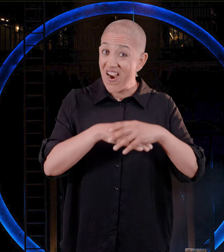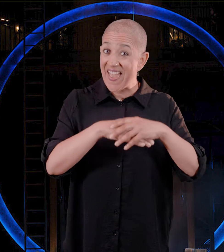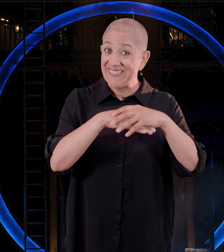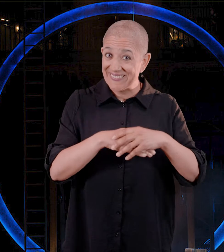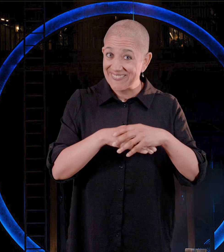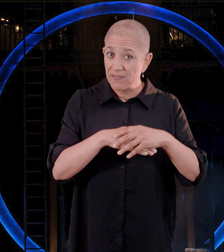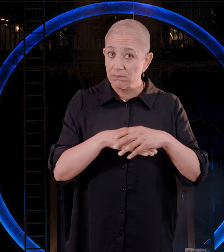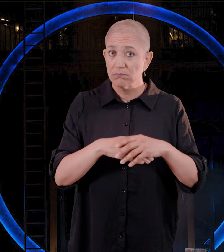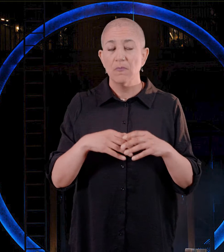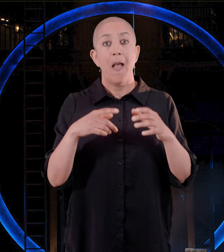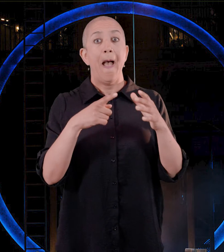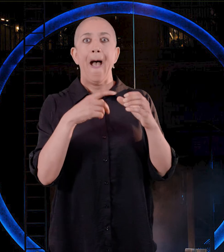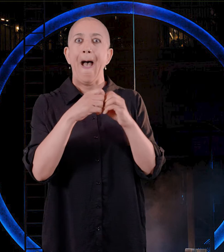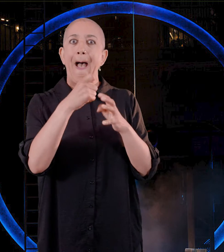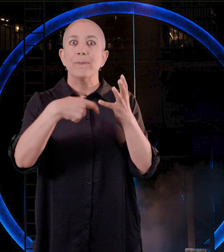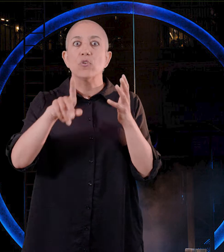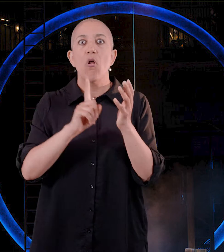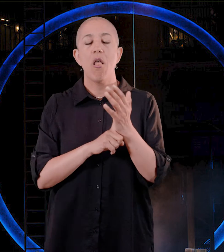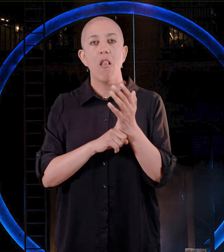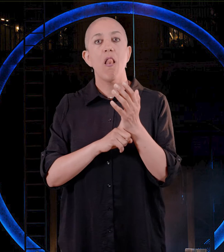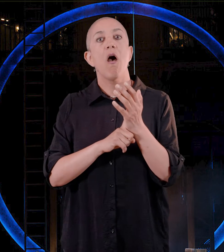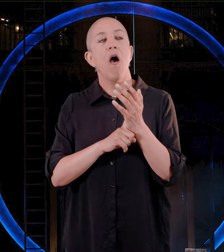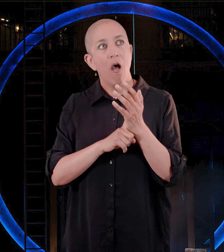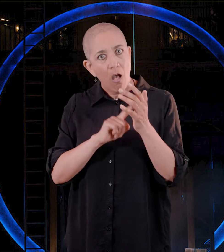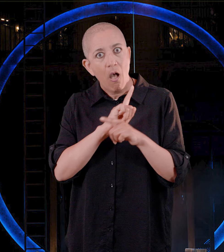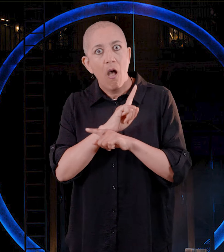Abdul becomes Victoria’s closest friend